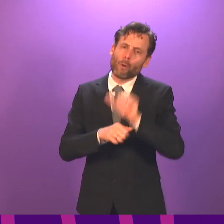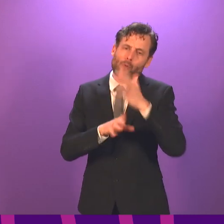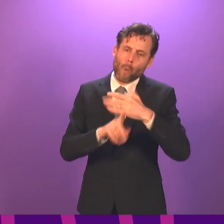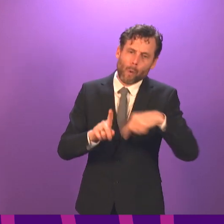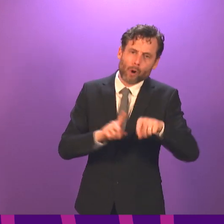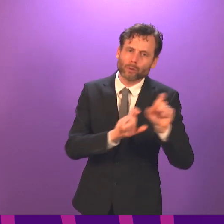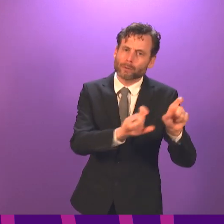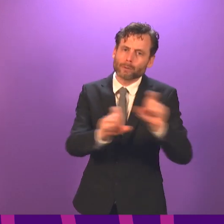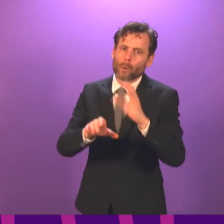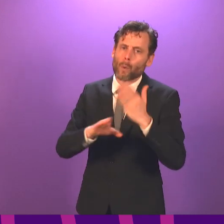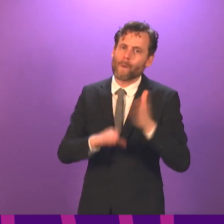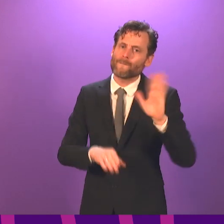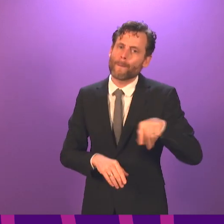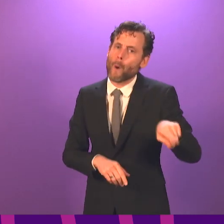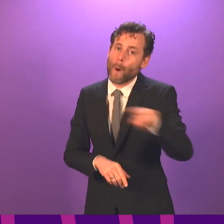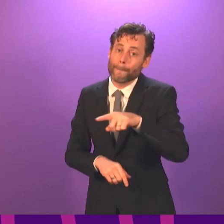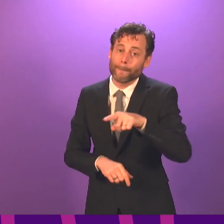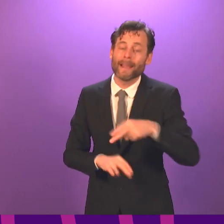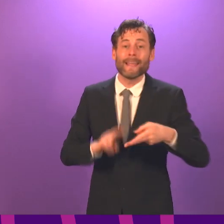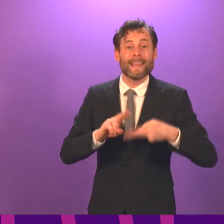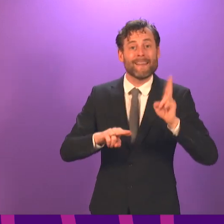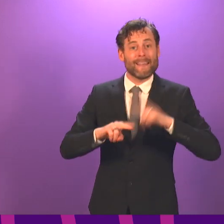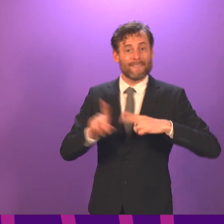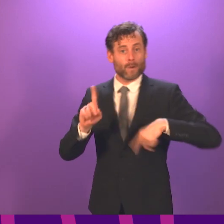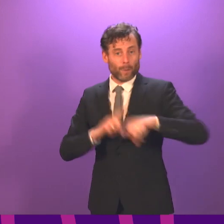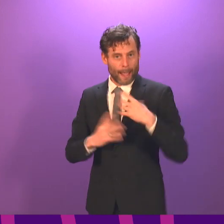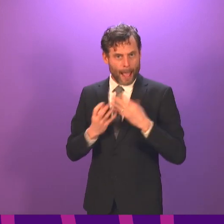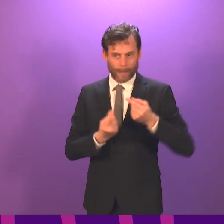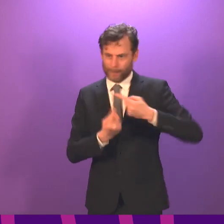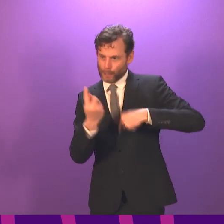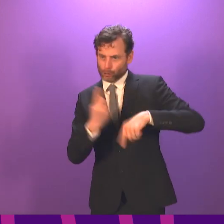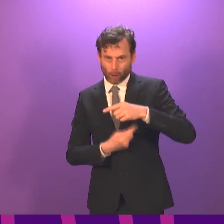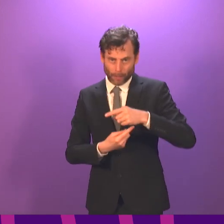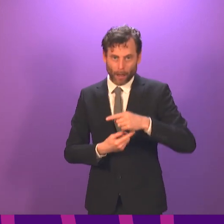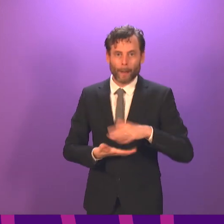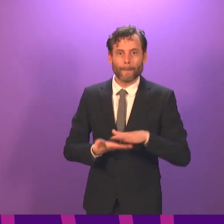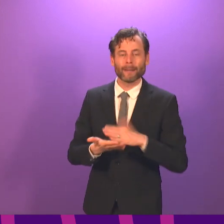If we do all that, we can and will make it easier for children to return to school and